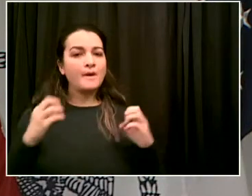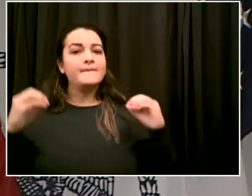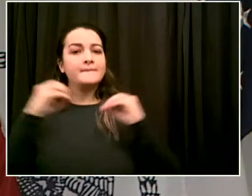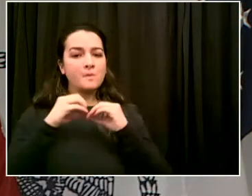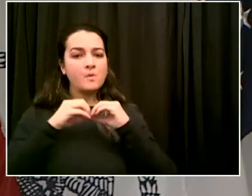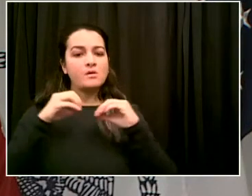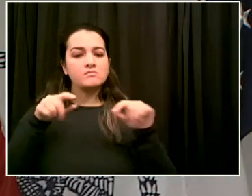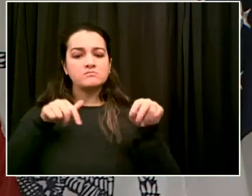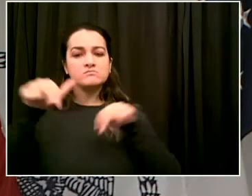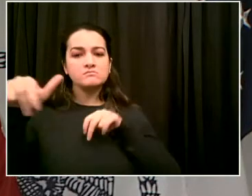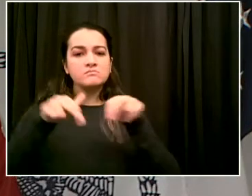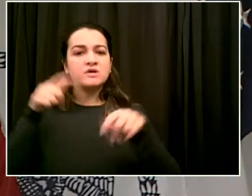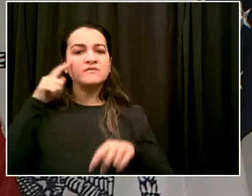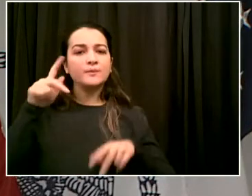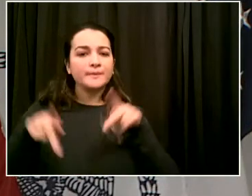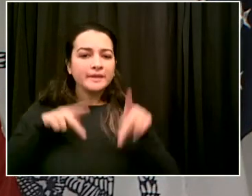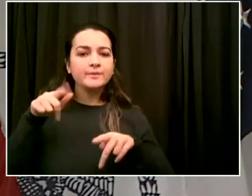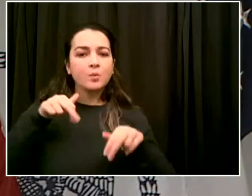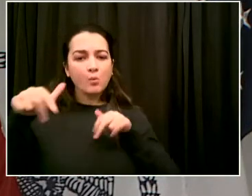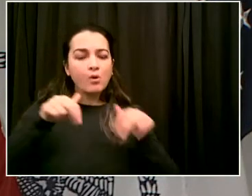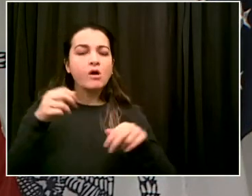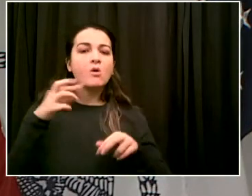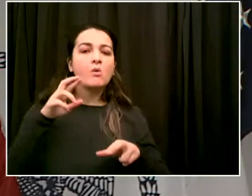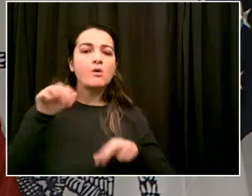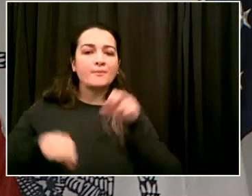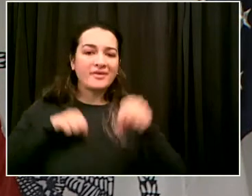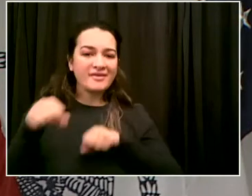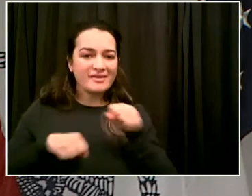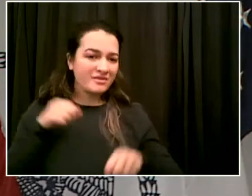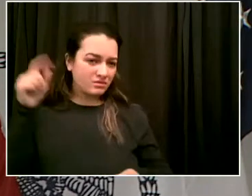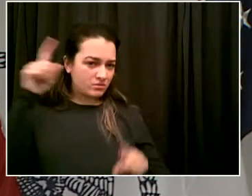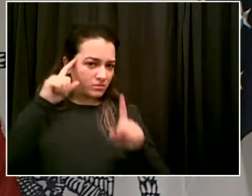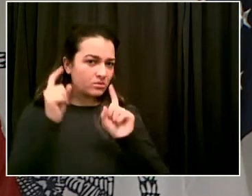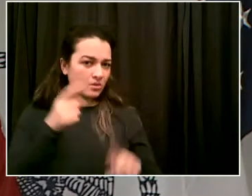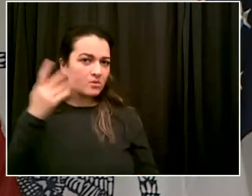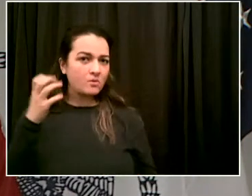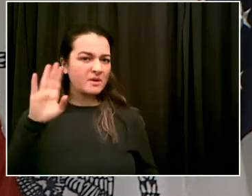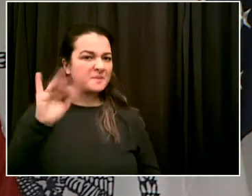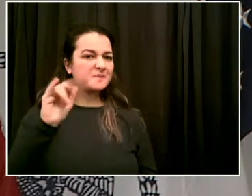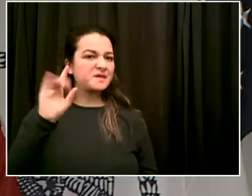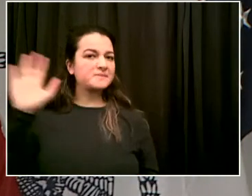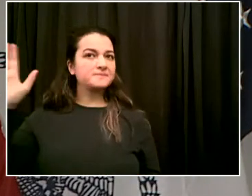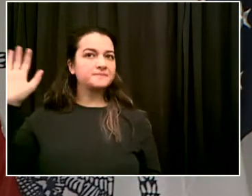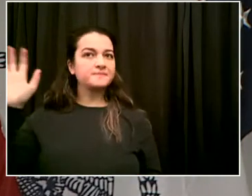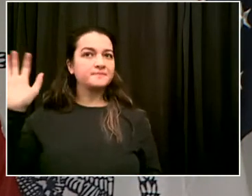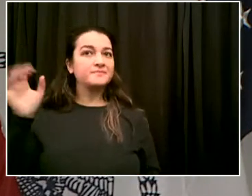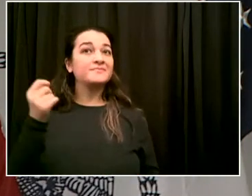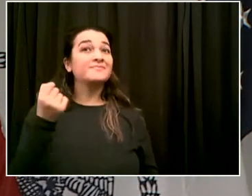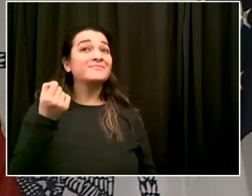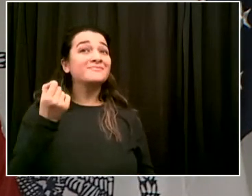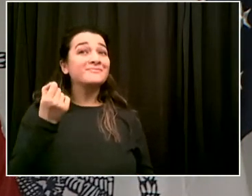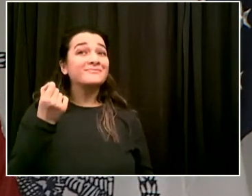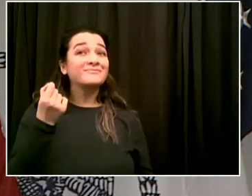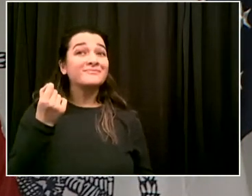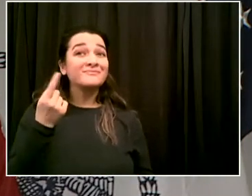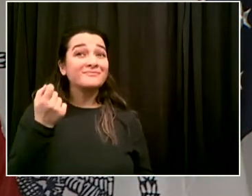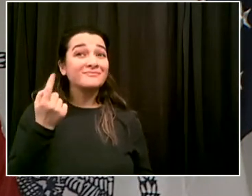SERIOUSLY INJURED IN THE LOWEST INCOME COMMUNITIES OF YOUR CITY. SO MOST OF THOSE NENEIGHBBRHOOOODS N'DOT HAVE WELL- FUNDED BUSINESS